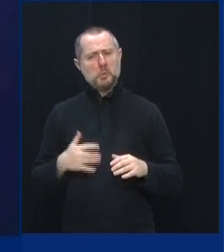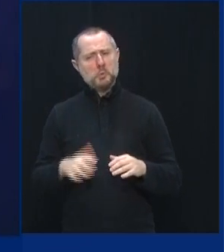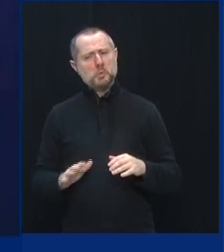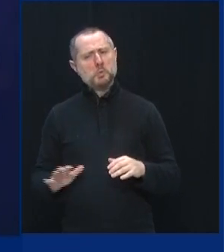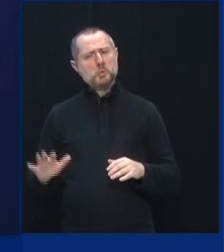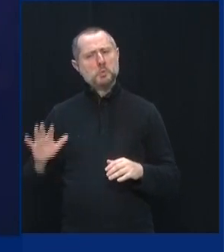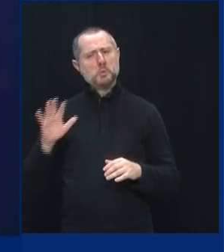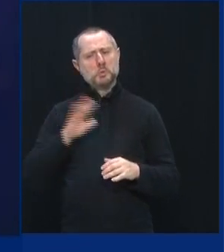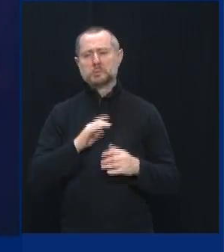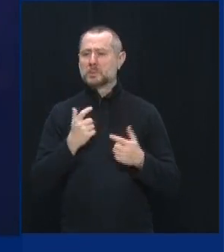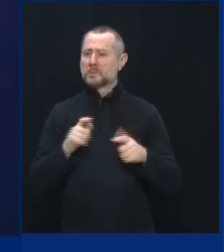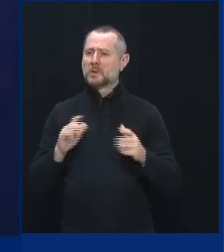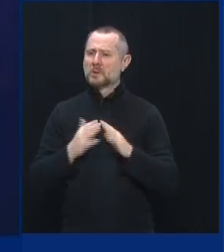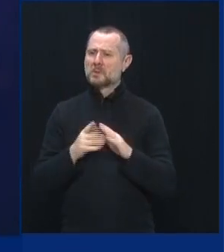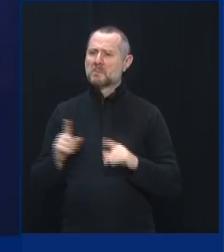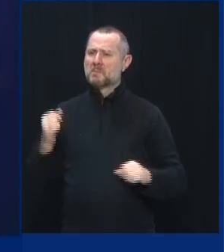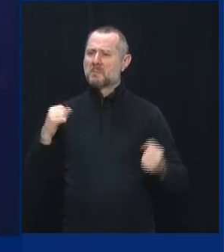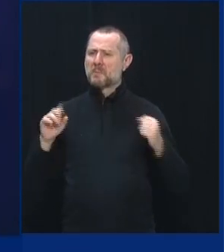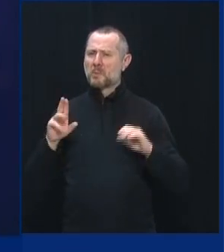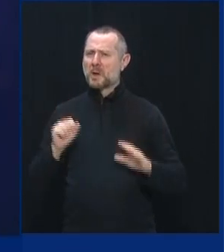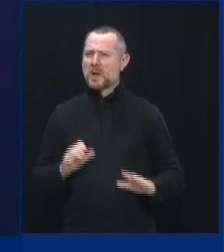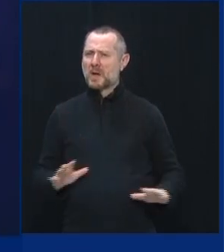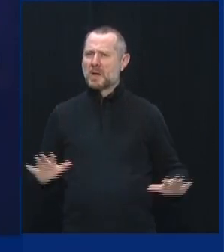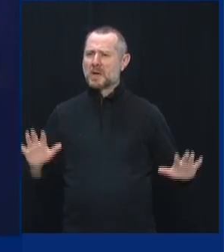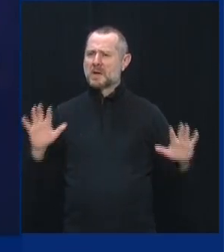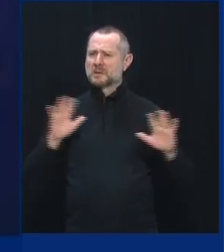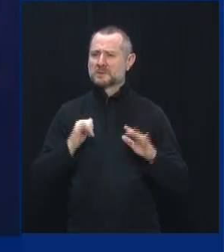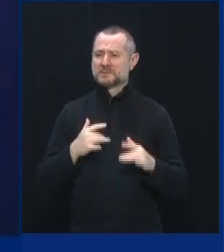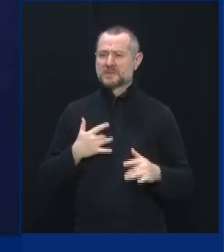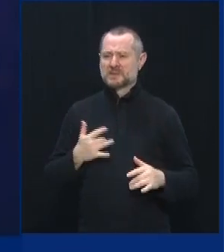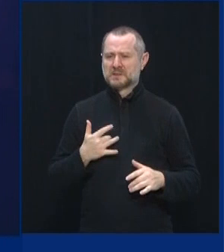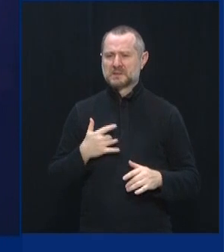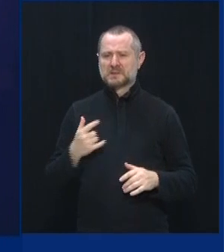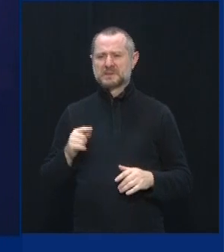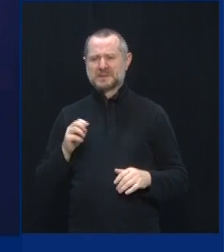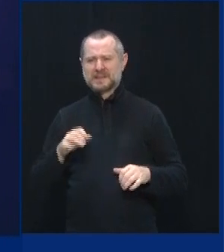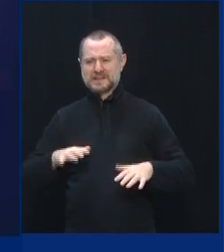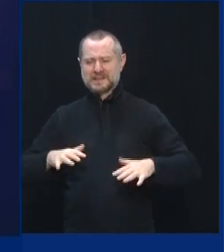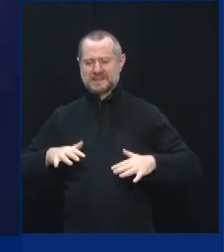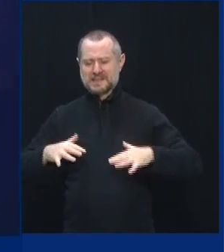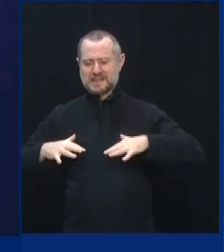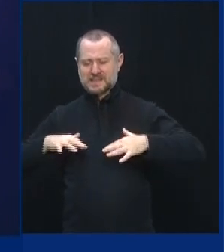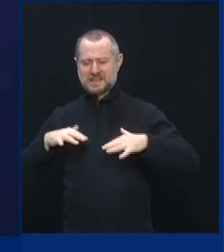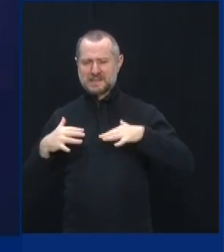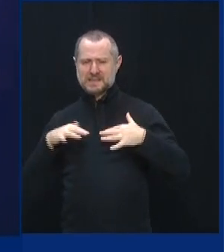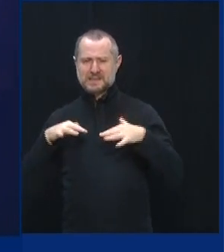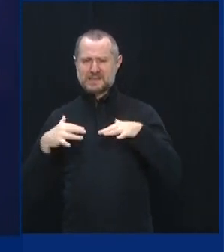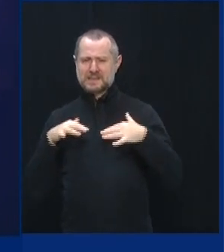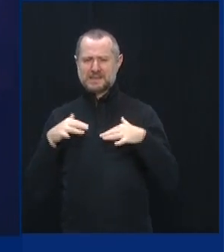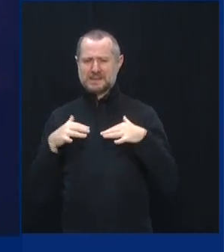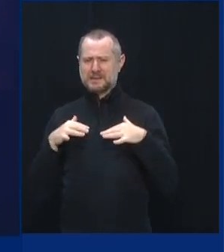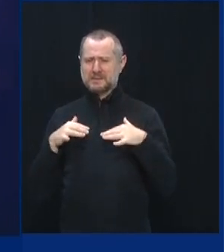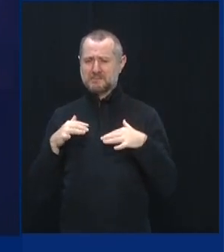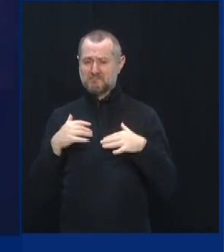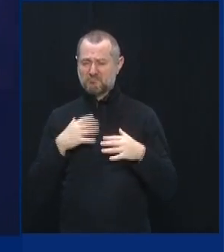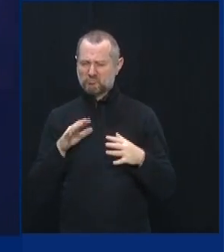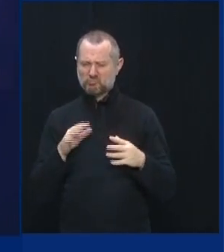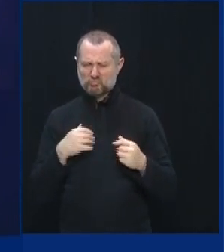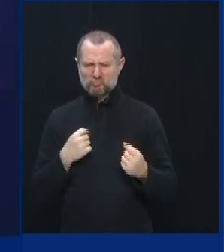POLICE COMMUNITY RELATIONSHIP. CRIME RATE IS A PROBLEM IN URBAN AREAS NATIONWIDE. THE TENSION IS A PROBLEM